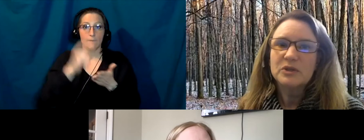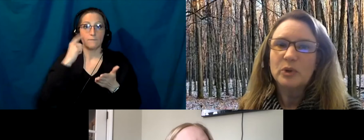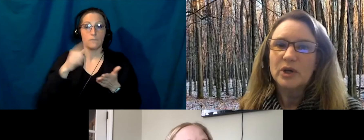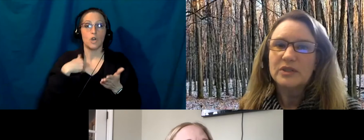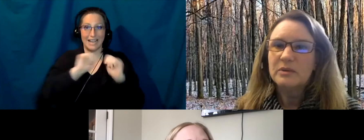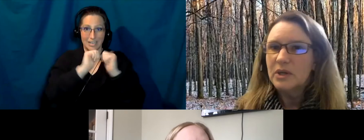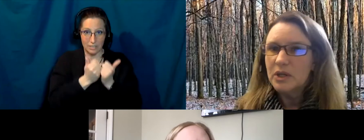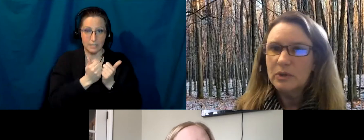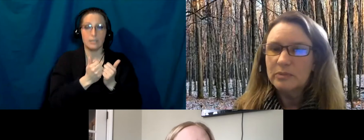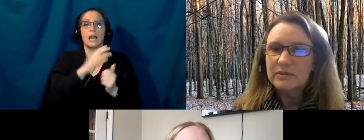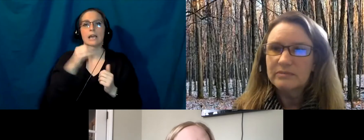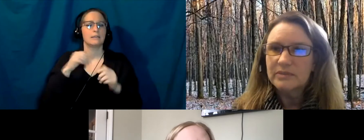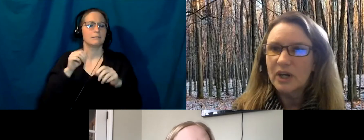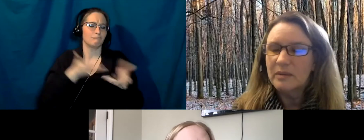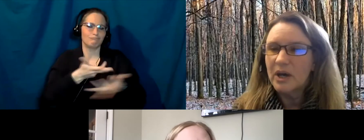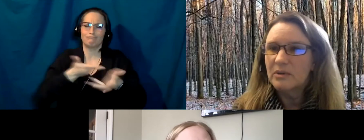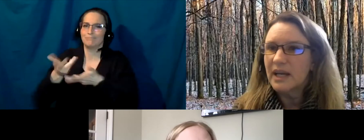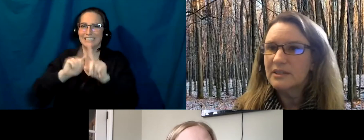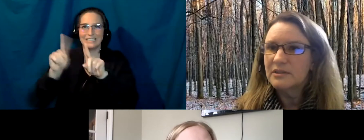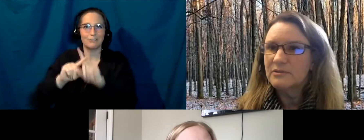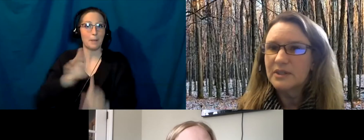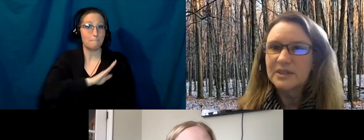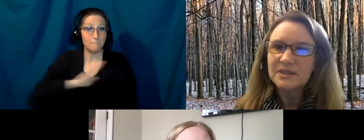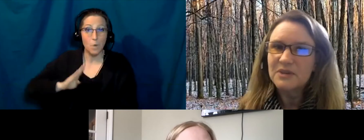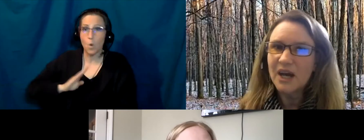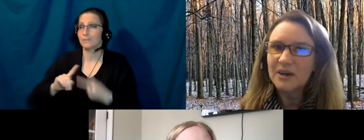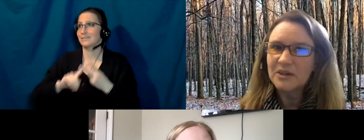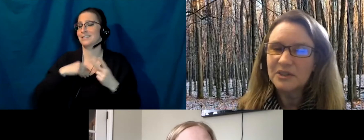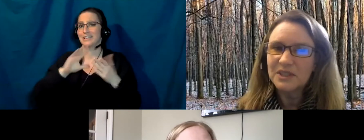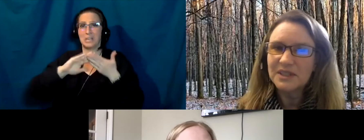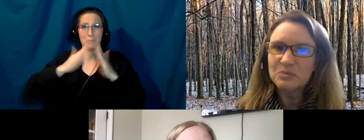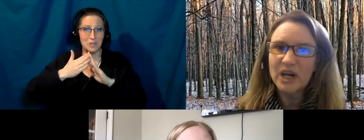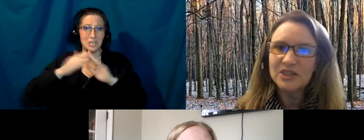various boards, community groups, talk about lots of DVR services and projects